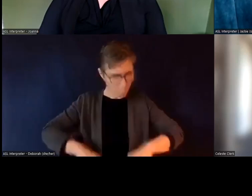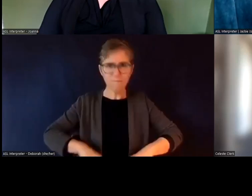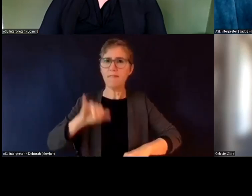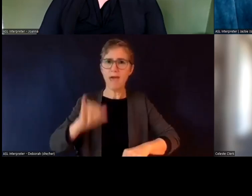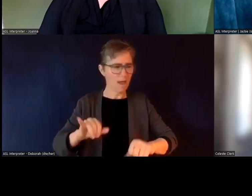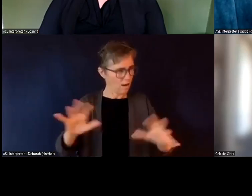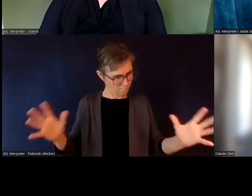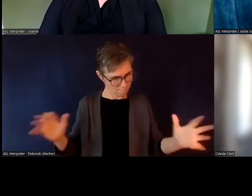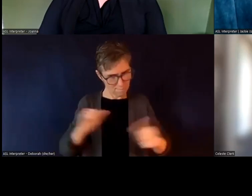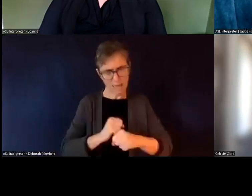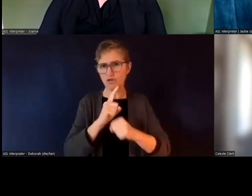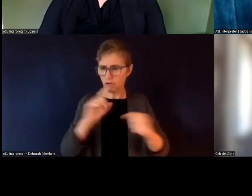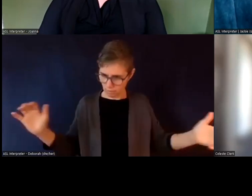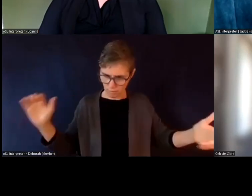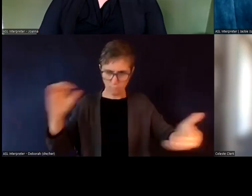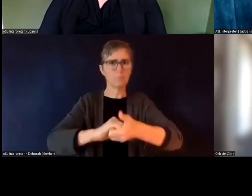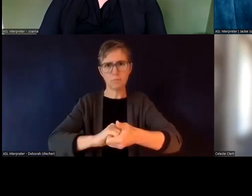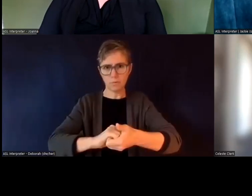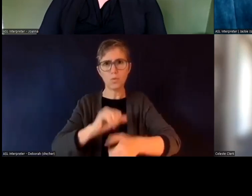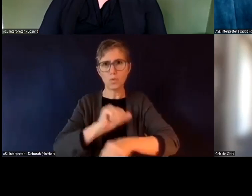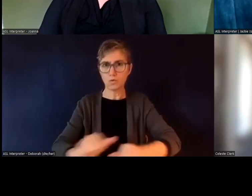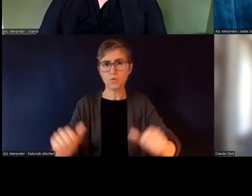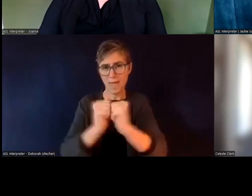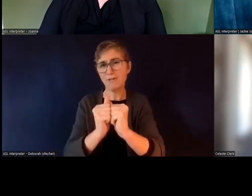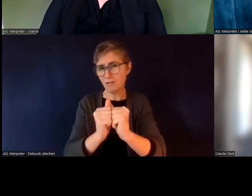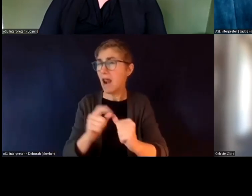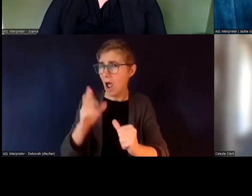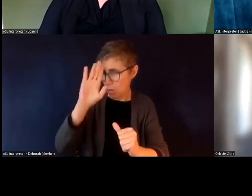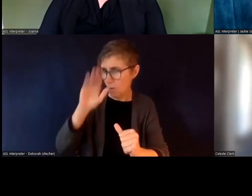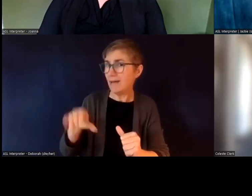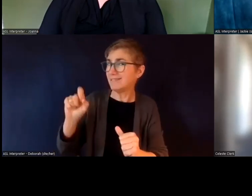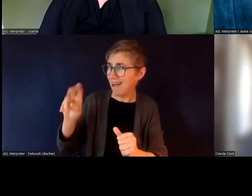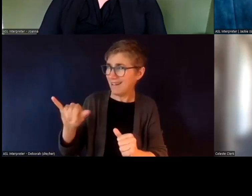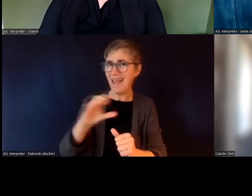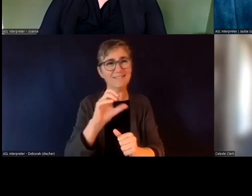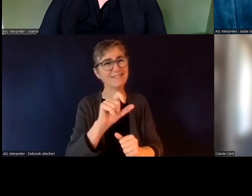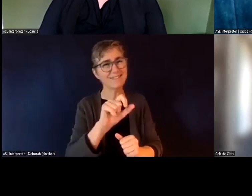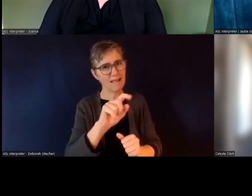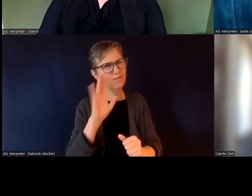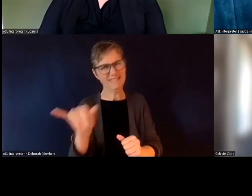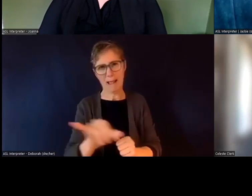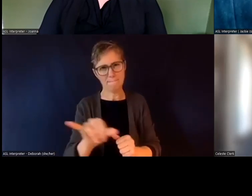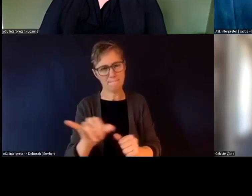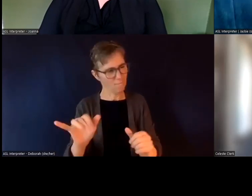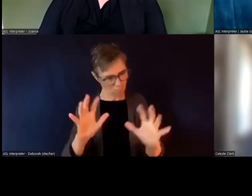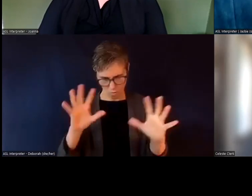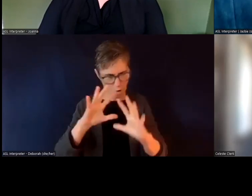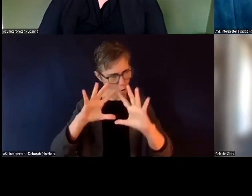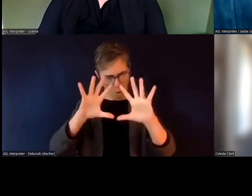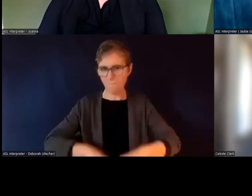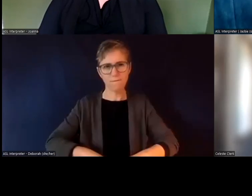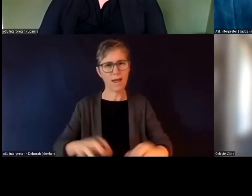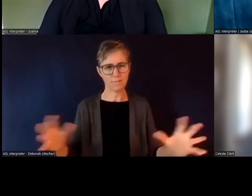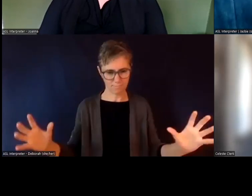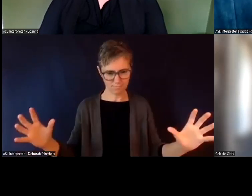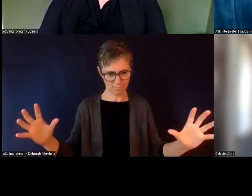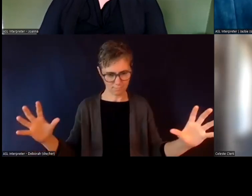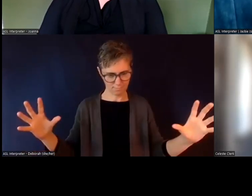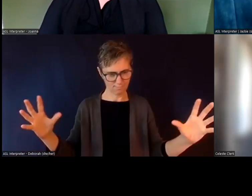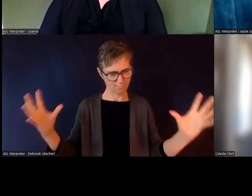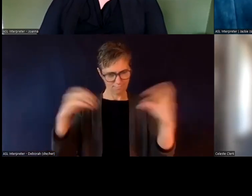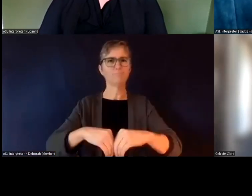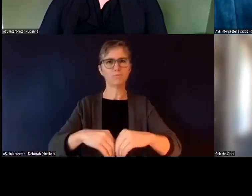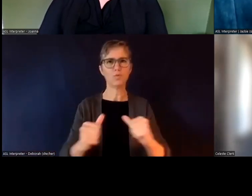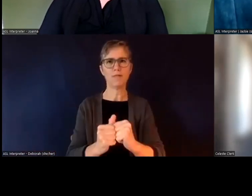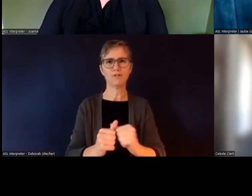do the same thing. So with that, what I would like to do now is, we could look at the Q&A. I